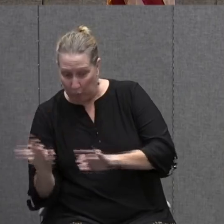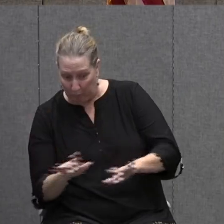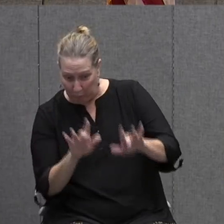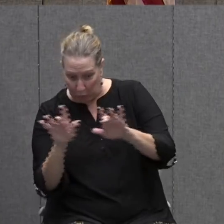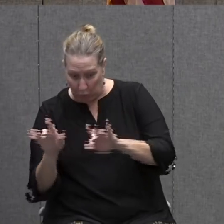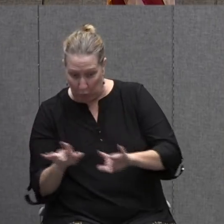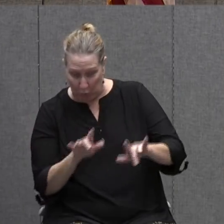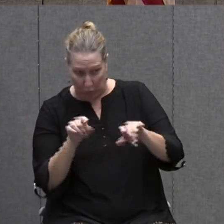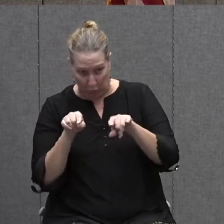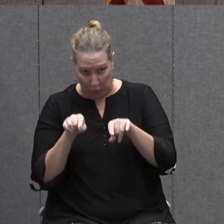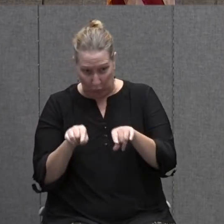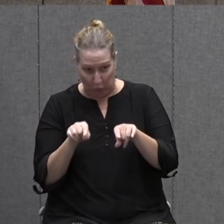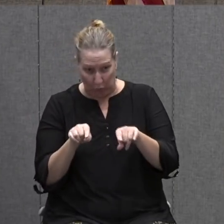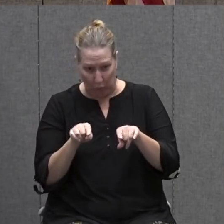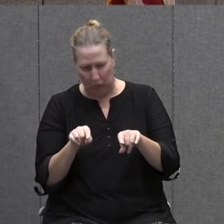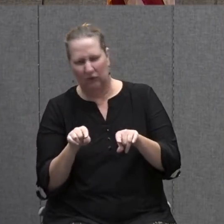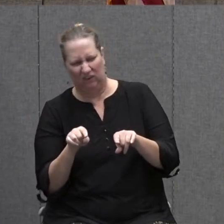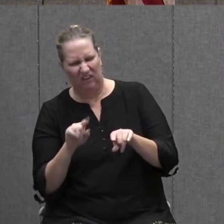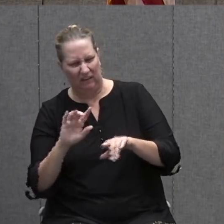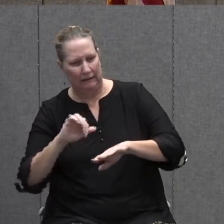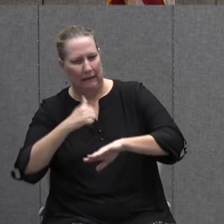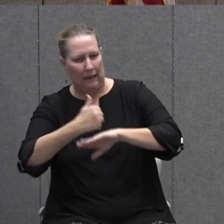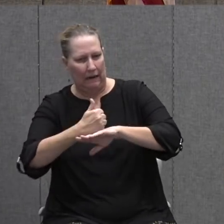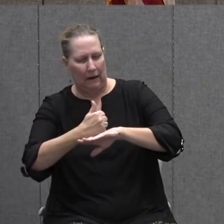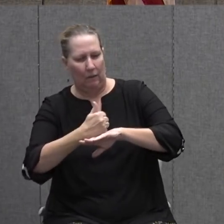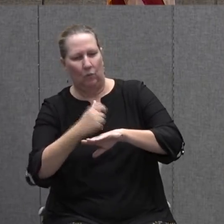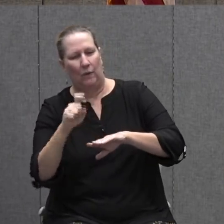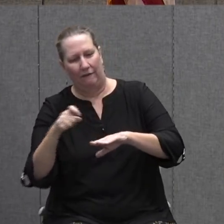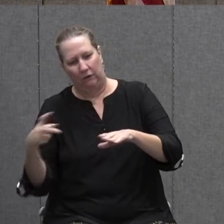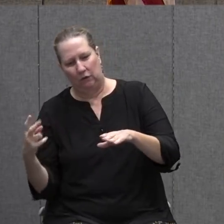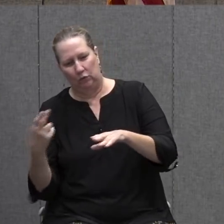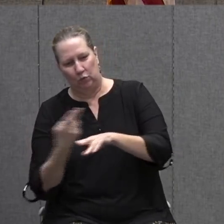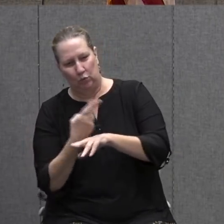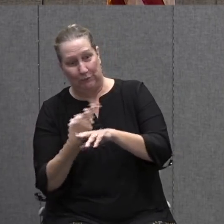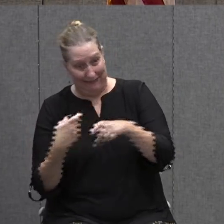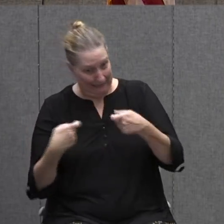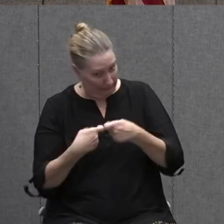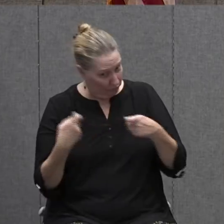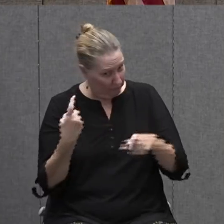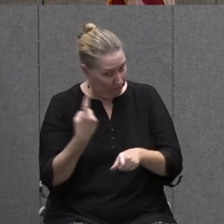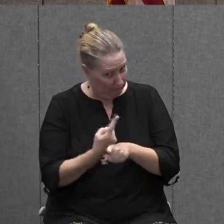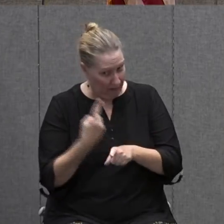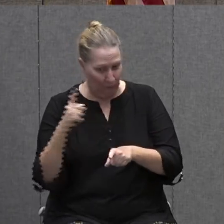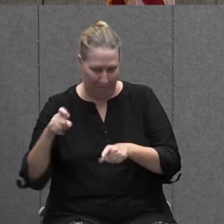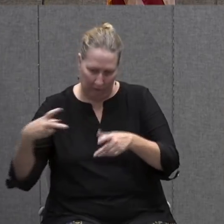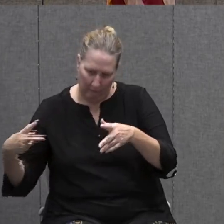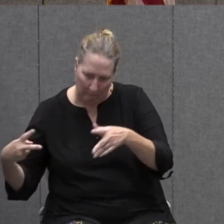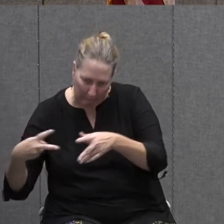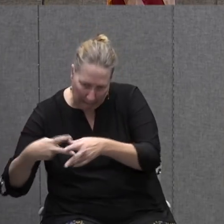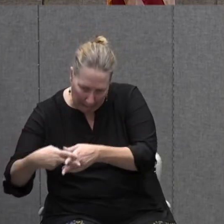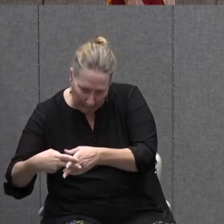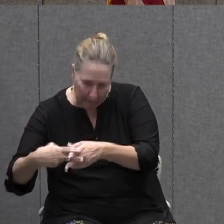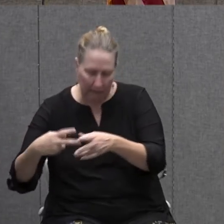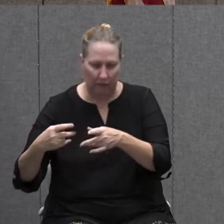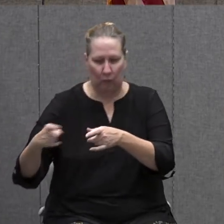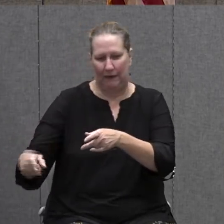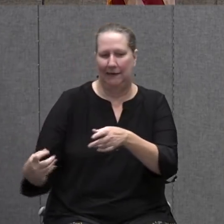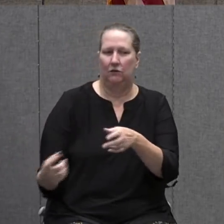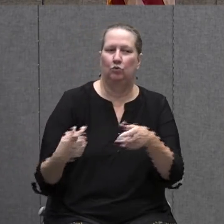We have to plug them into our walls. We have to charge them. We need to charge our technology, our smartphones, our tablets.